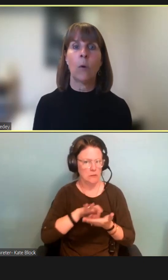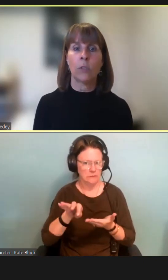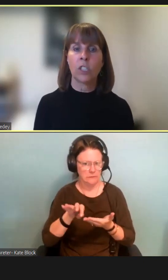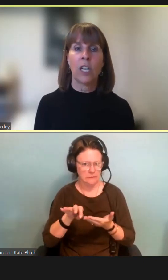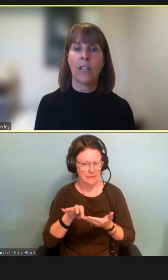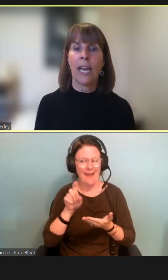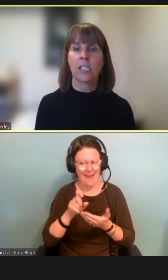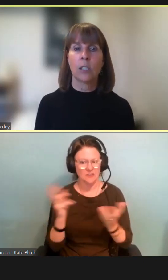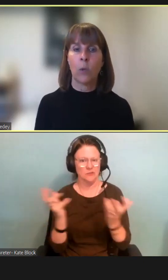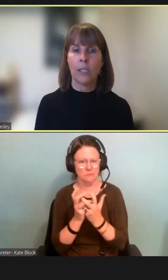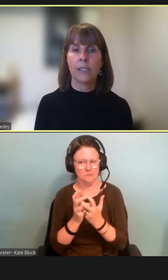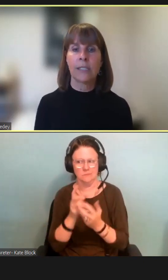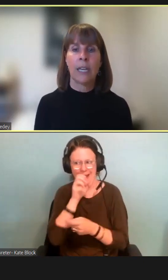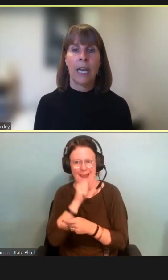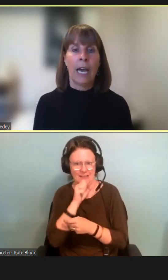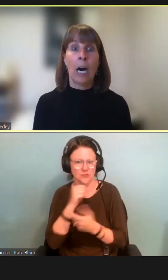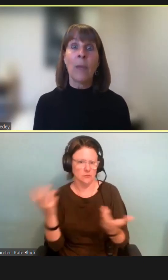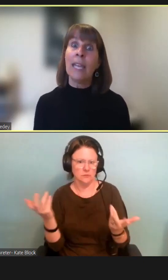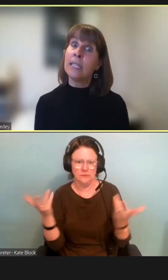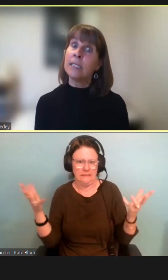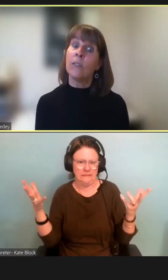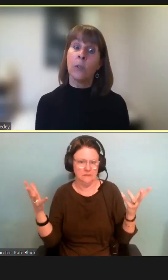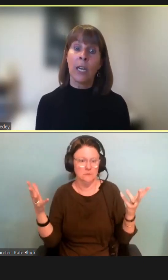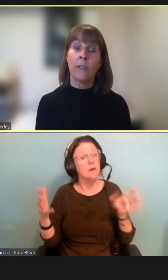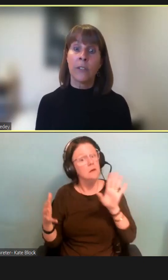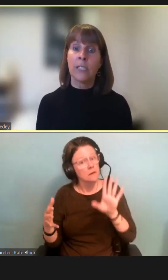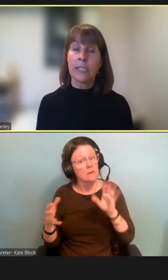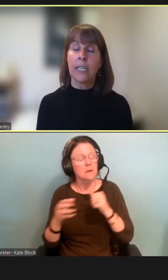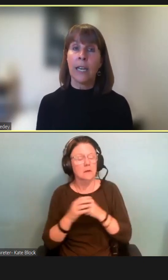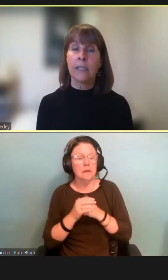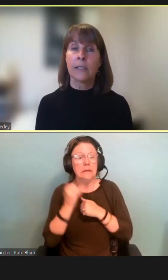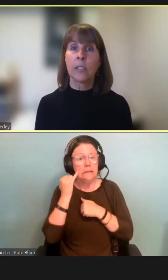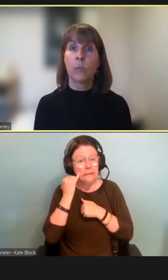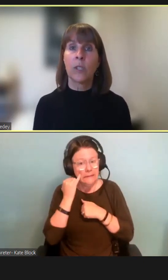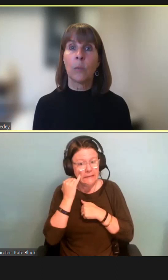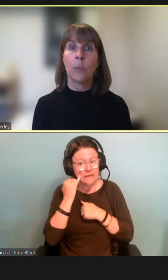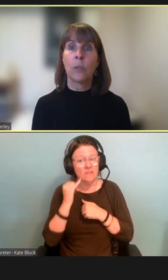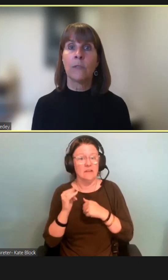child actually was um and if you have various tests that that people have done